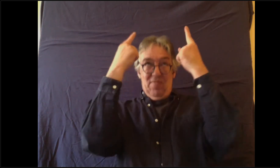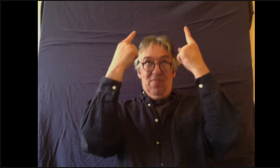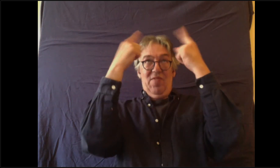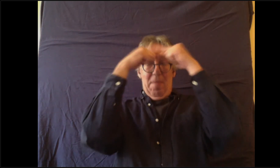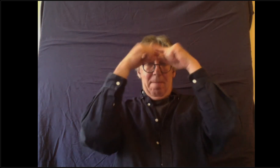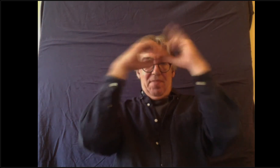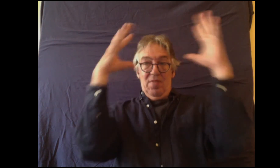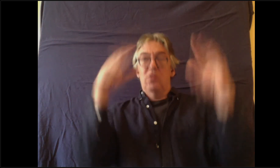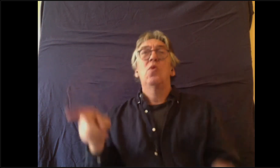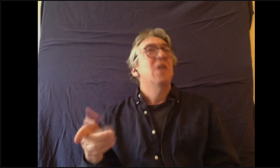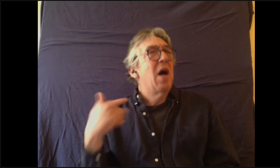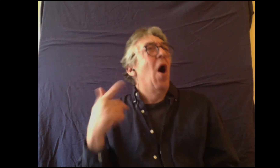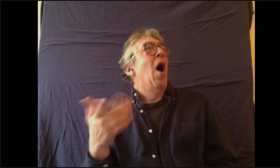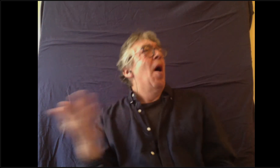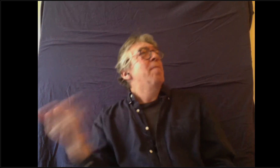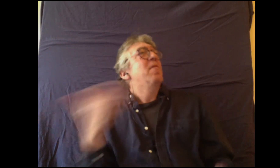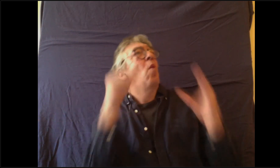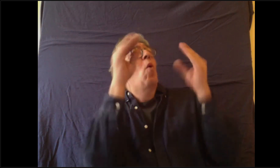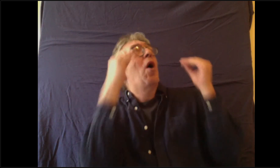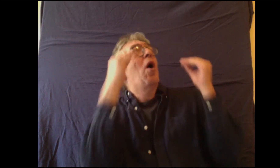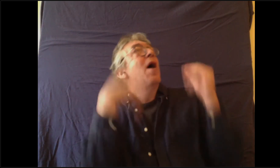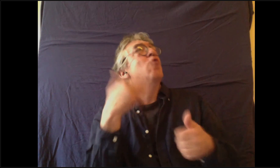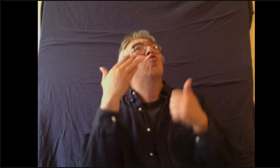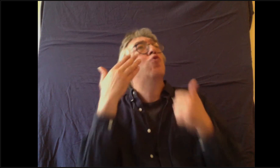or we hadn't understood that it could be done by us.